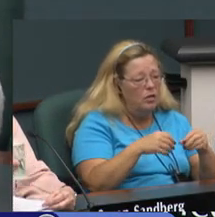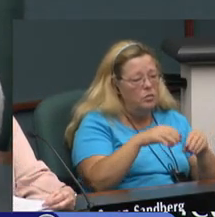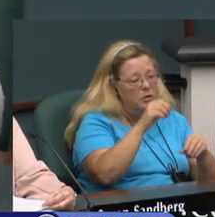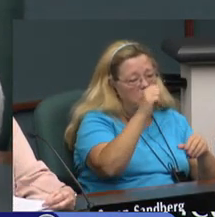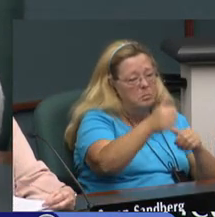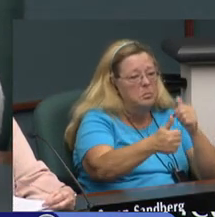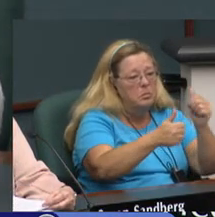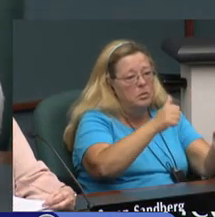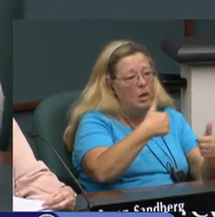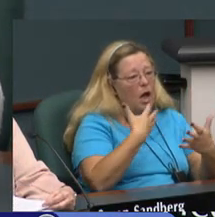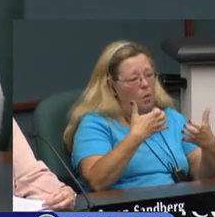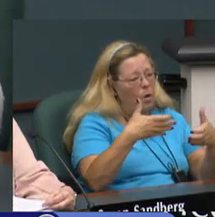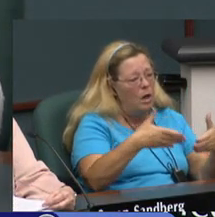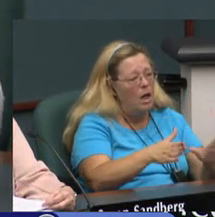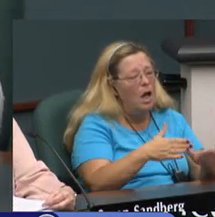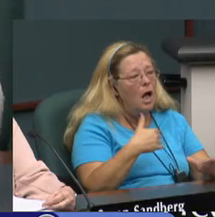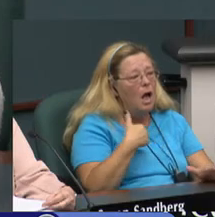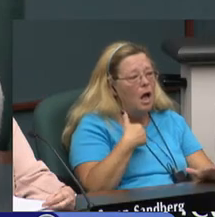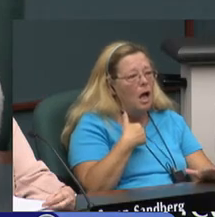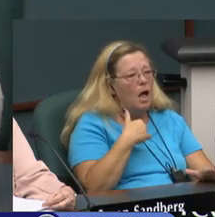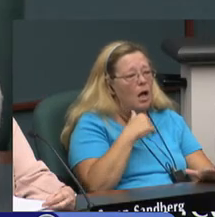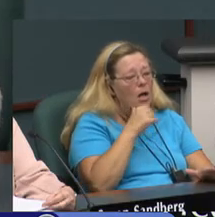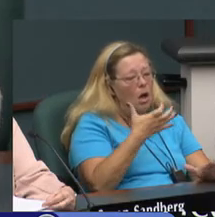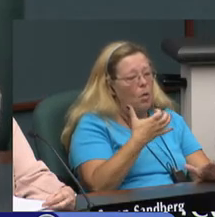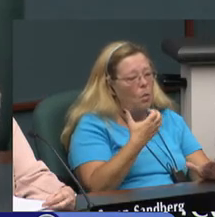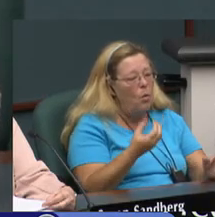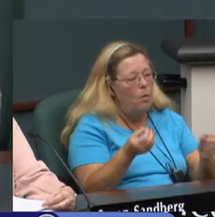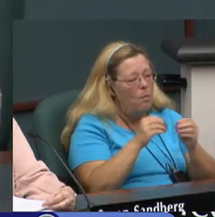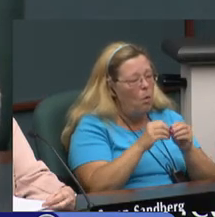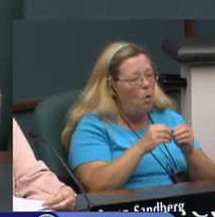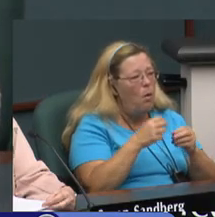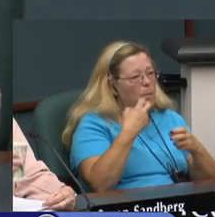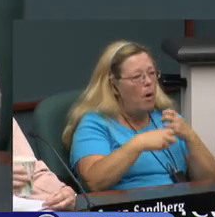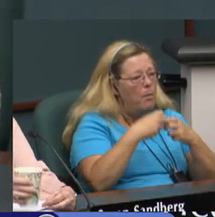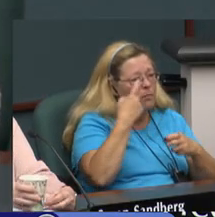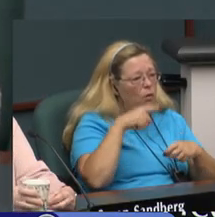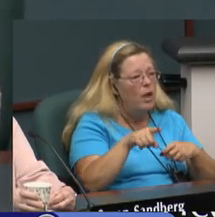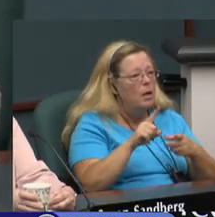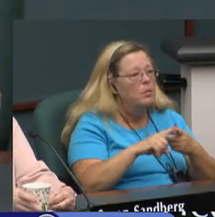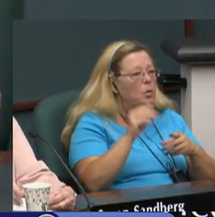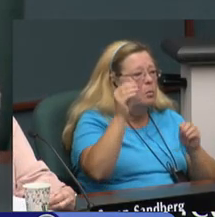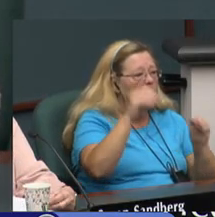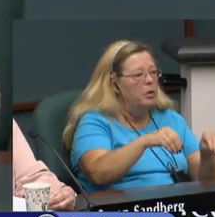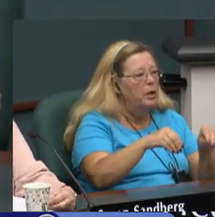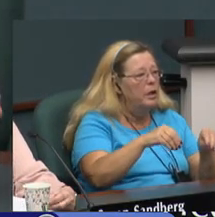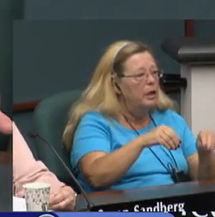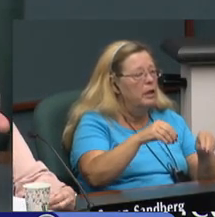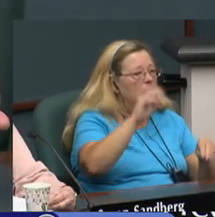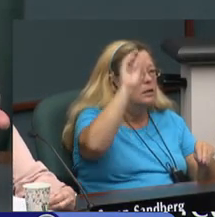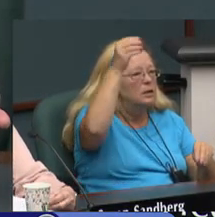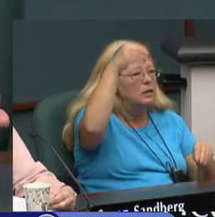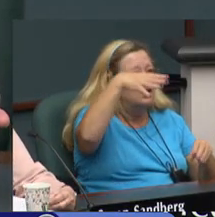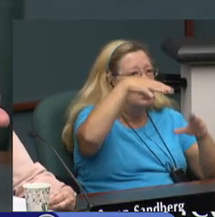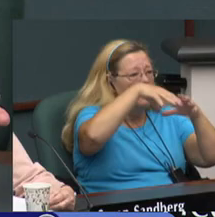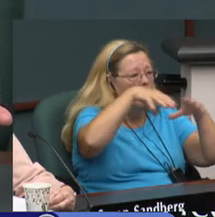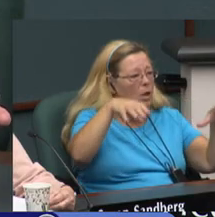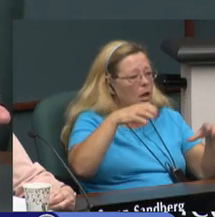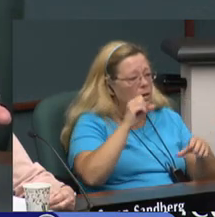to allow that I don't want to have more hurdles so it can we look at this again